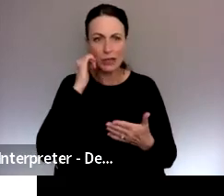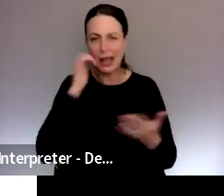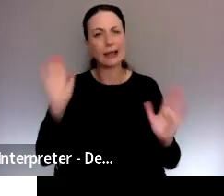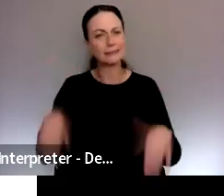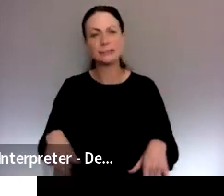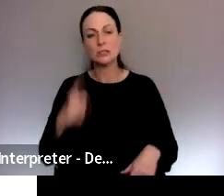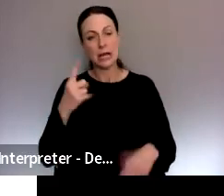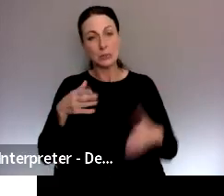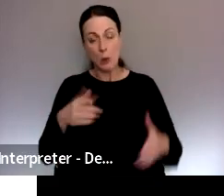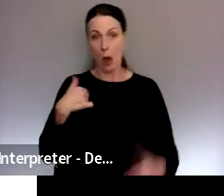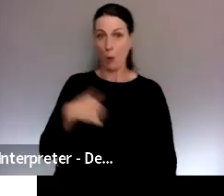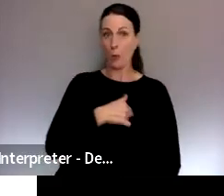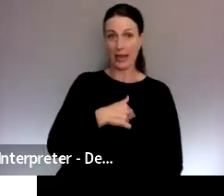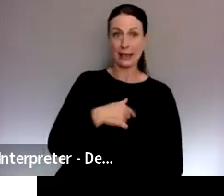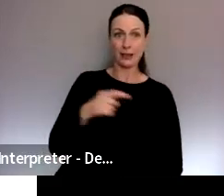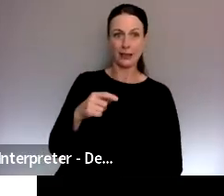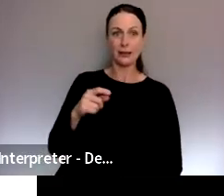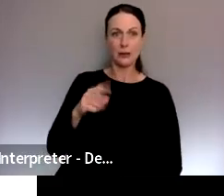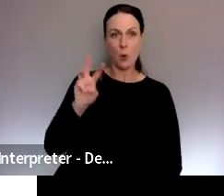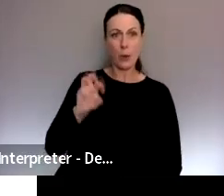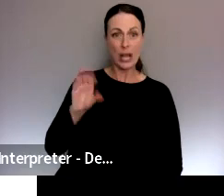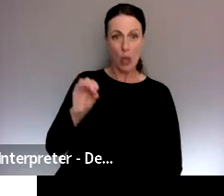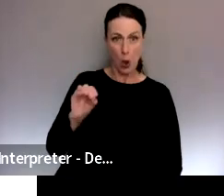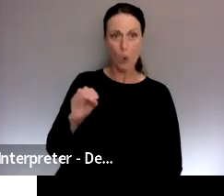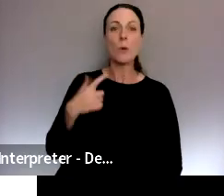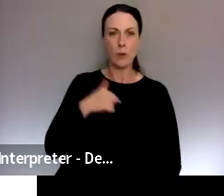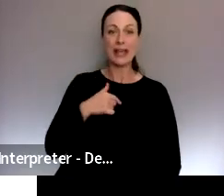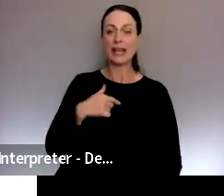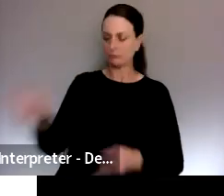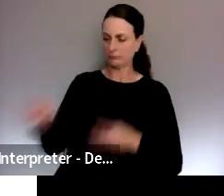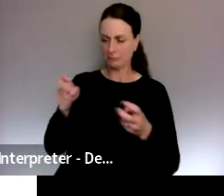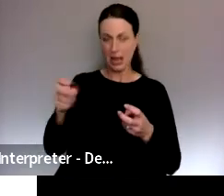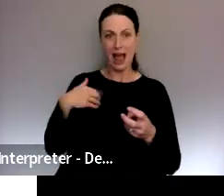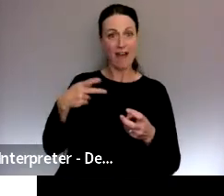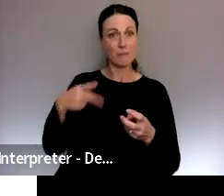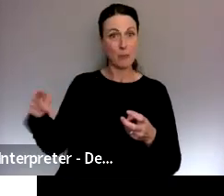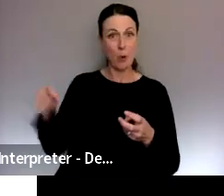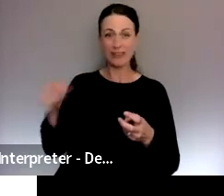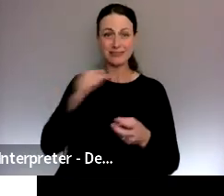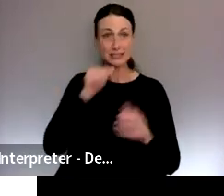so that's just one way that we cope with inaccessible PowerPoint presentations here at WeCo.